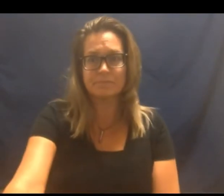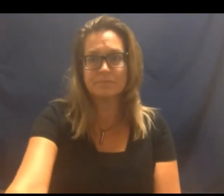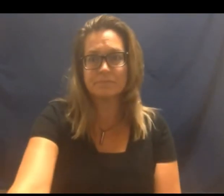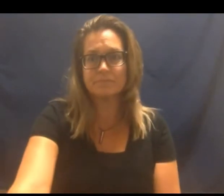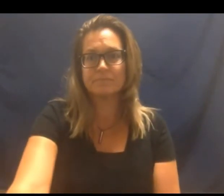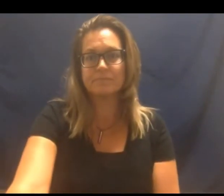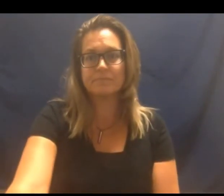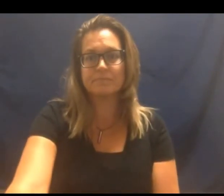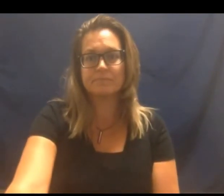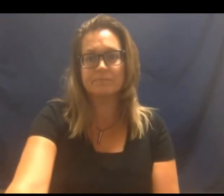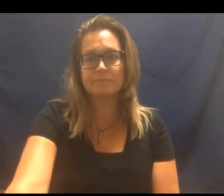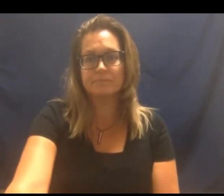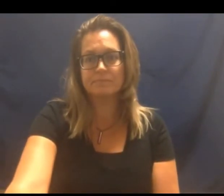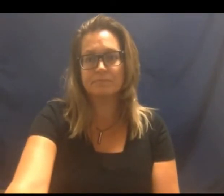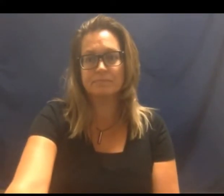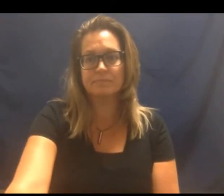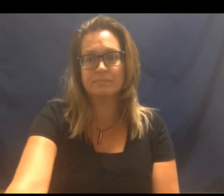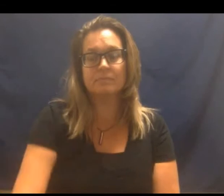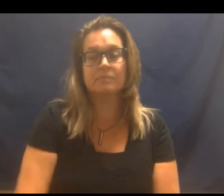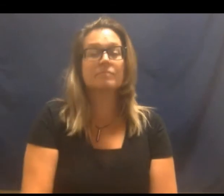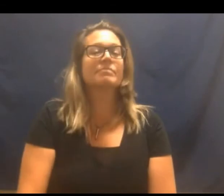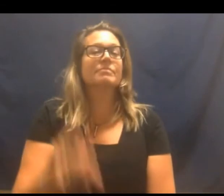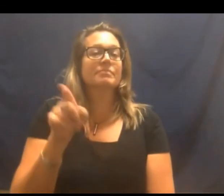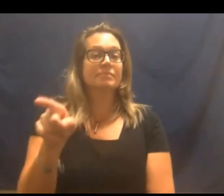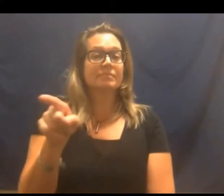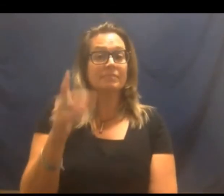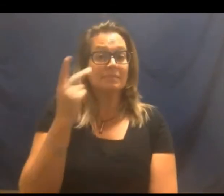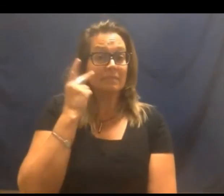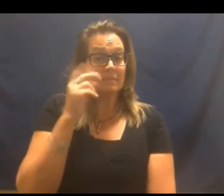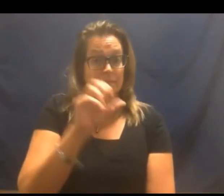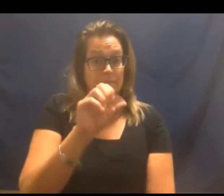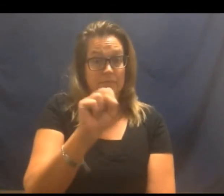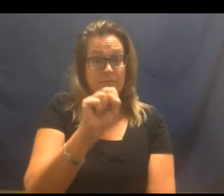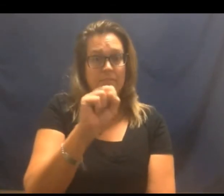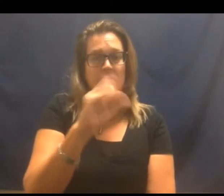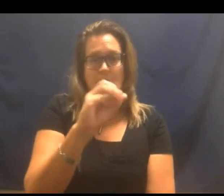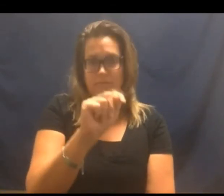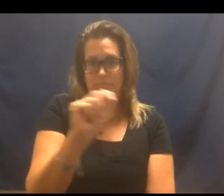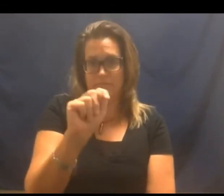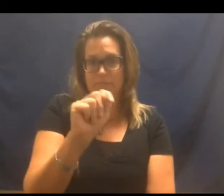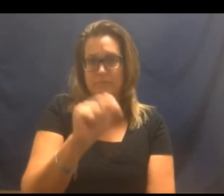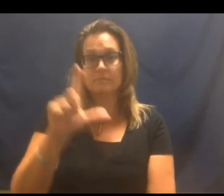sign encompass and then you take that and gloss it out. Now we're moving on to